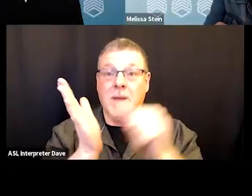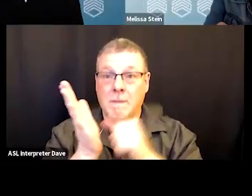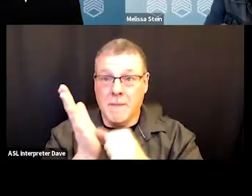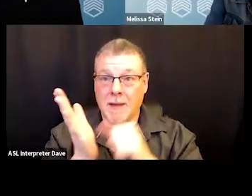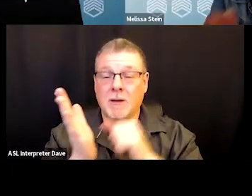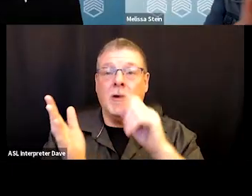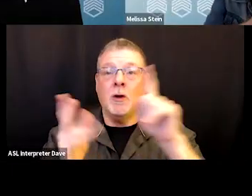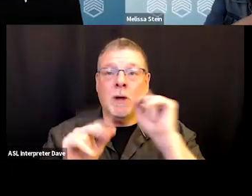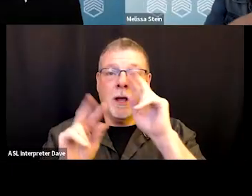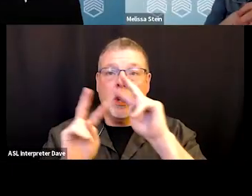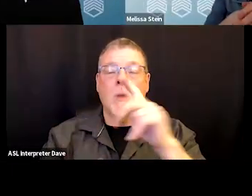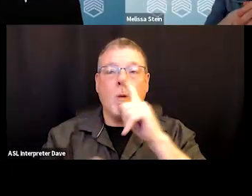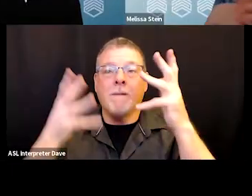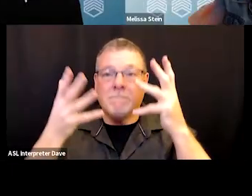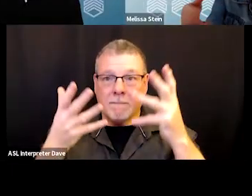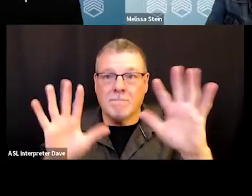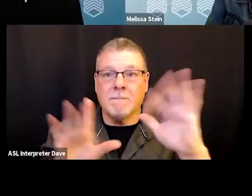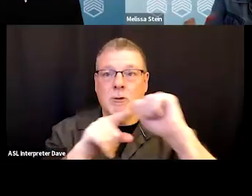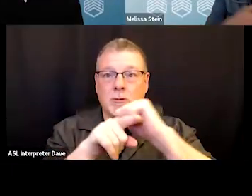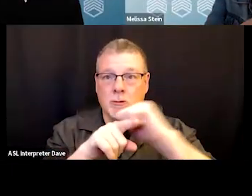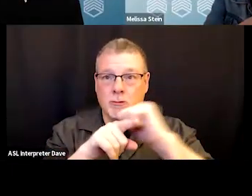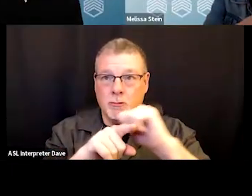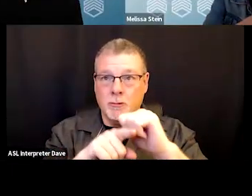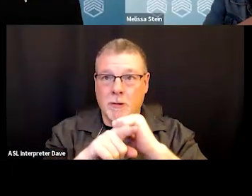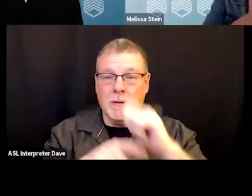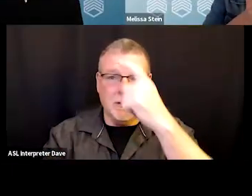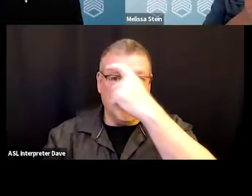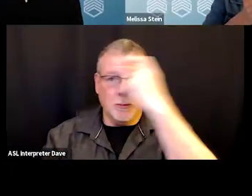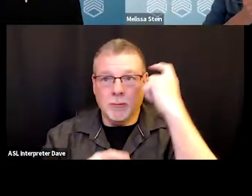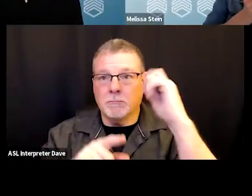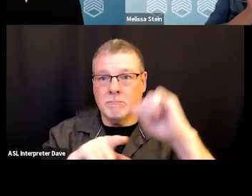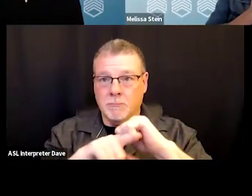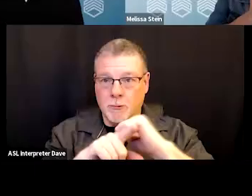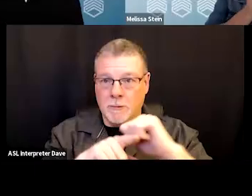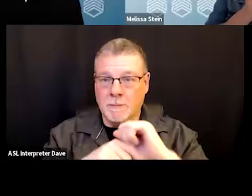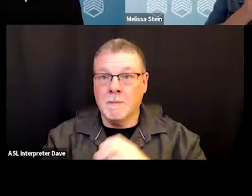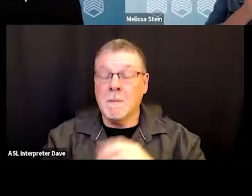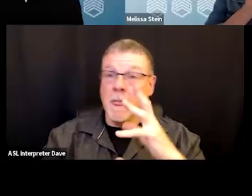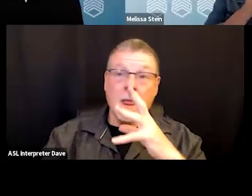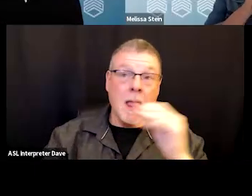who have been trained in the GAINS Center's trauma training. And that could be a first step.